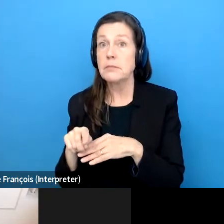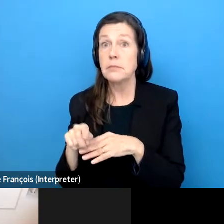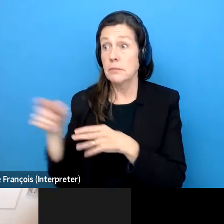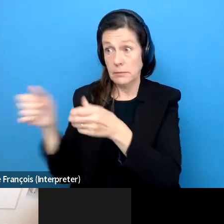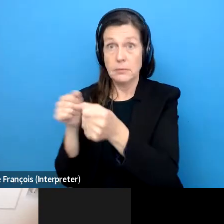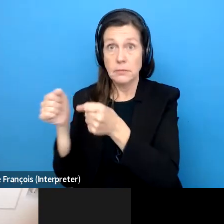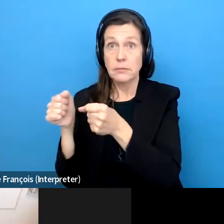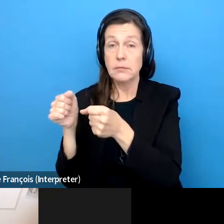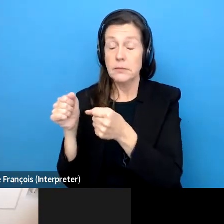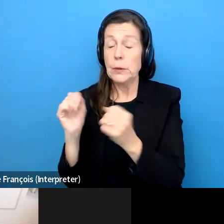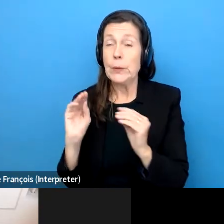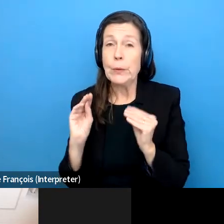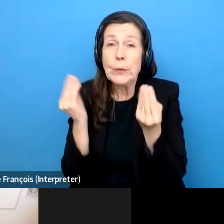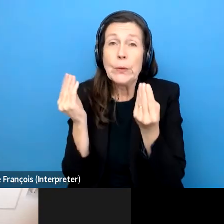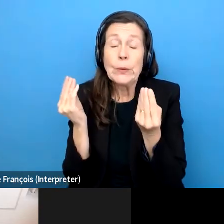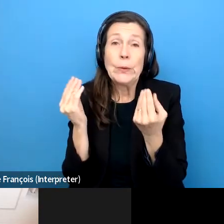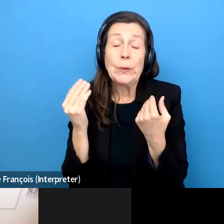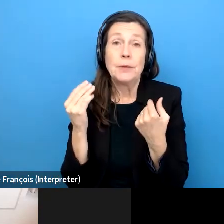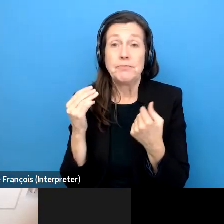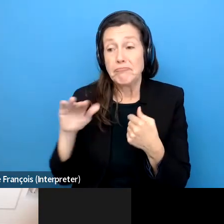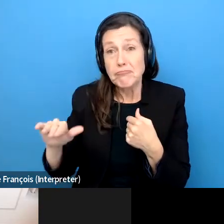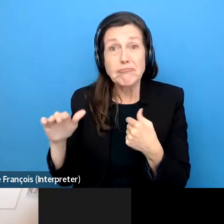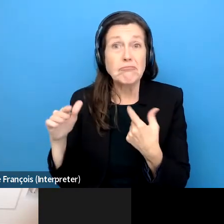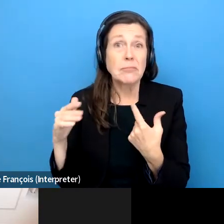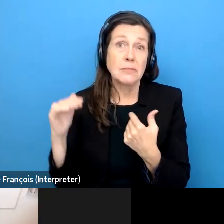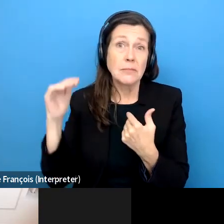and even women who have this type of defect.